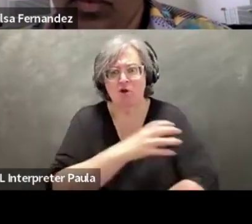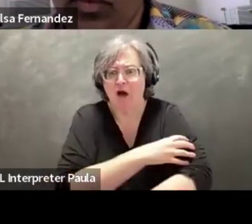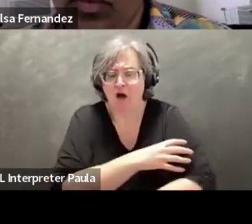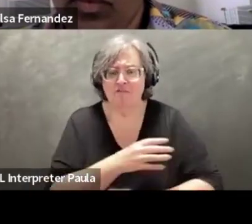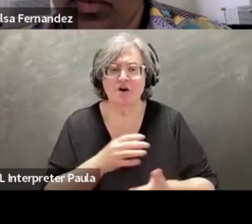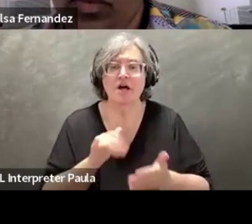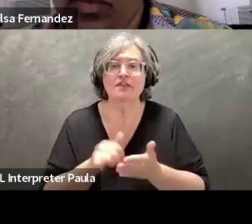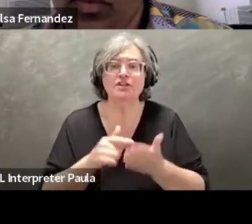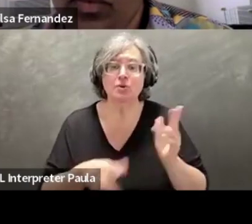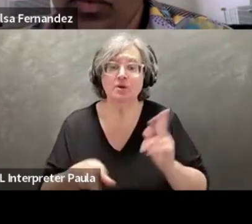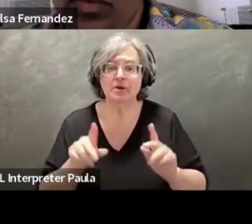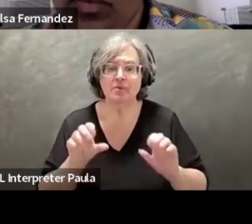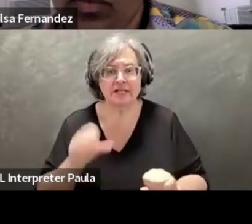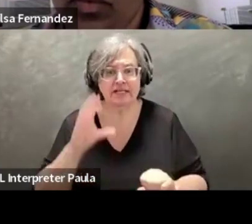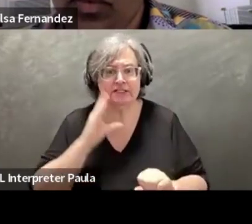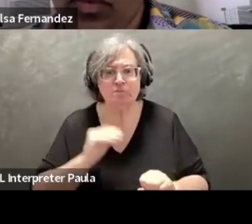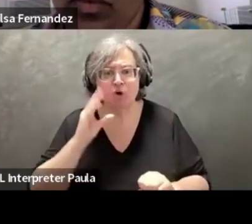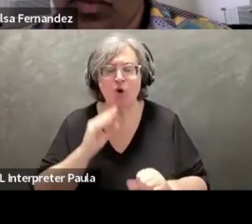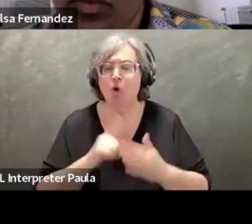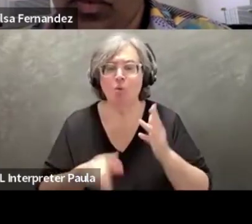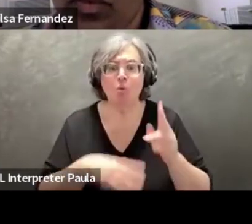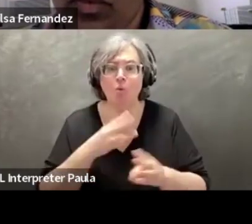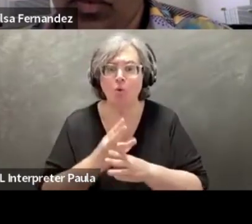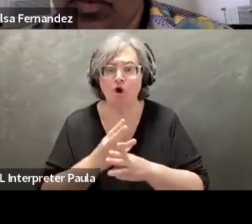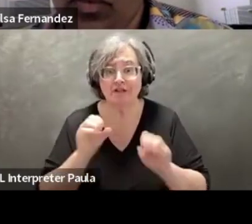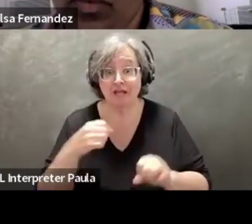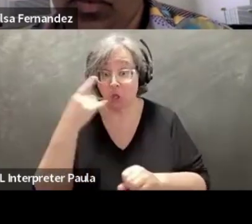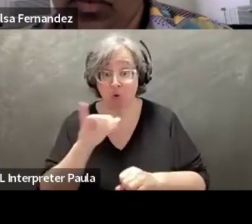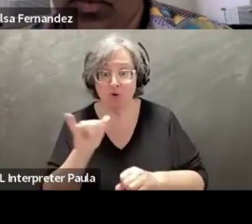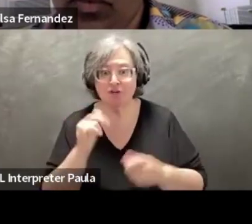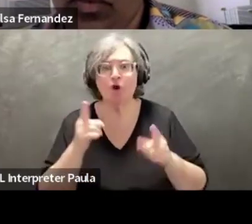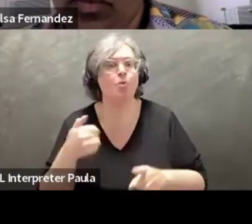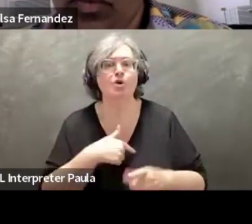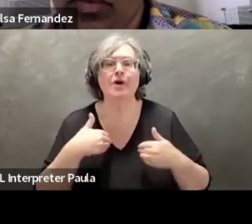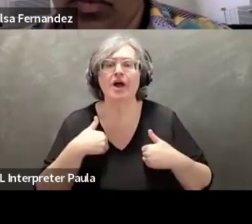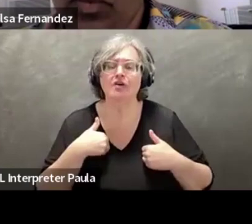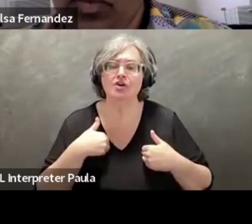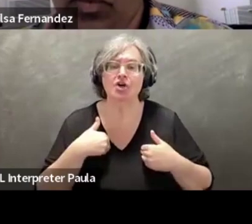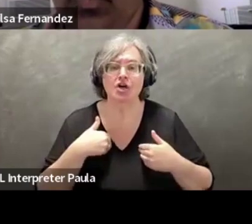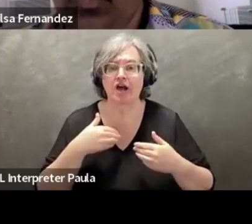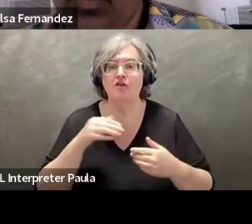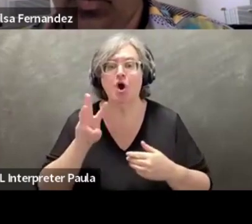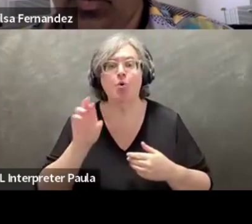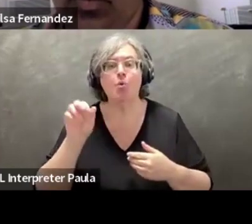people can experience. This is what the world can look like when we have wraparound services. This is the actual